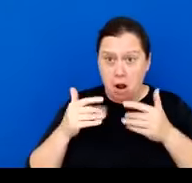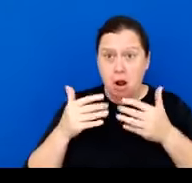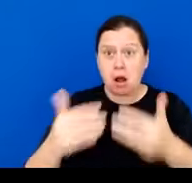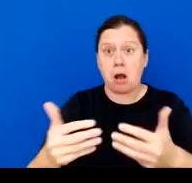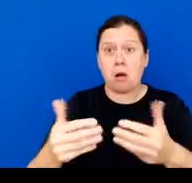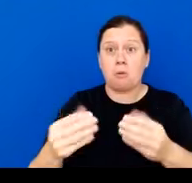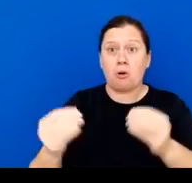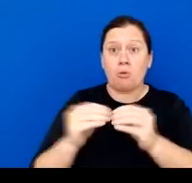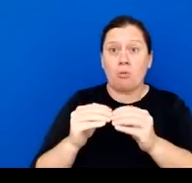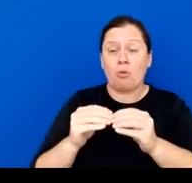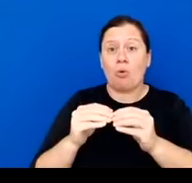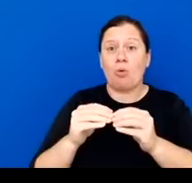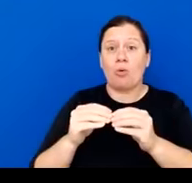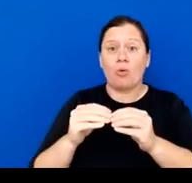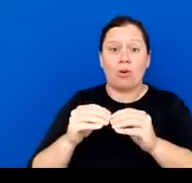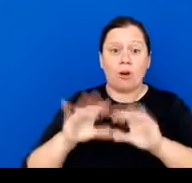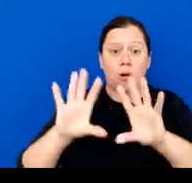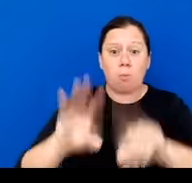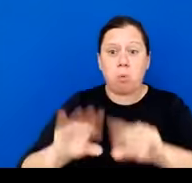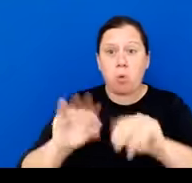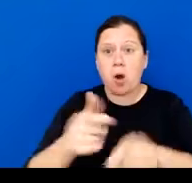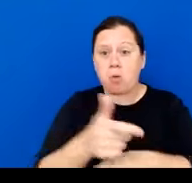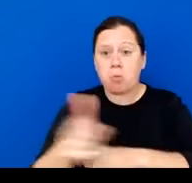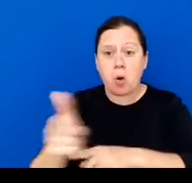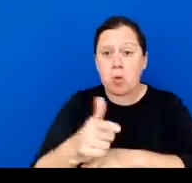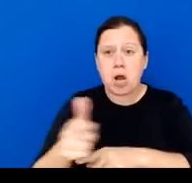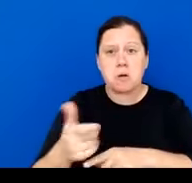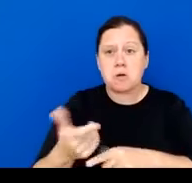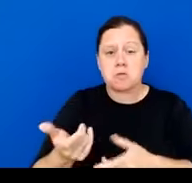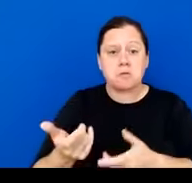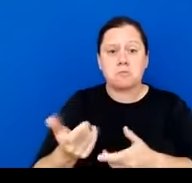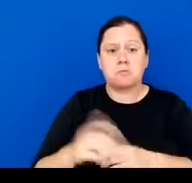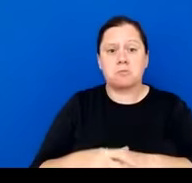within the wilderness area and down in this southern edge uh we've